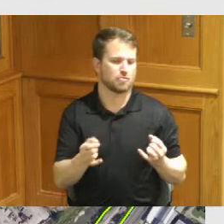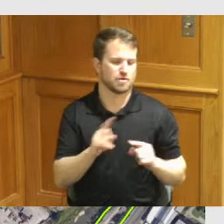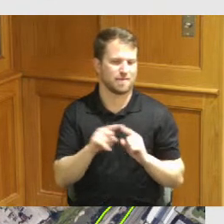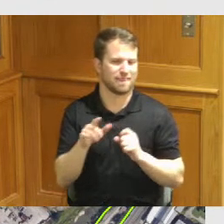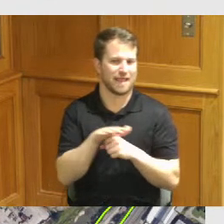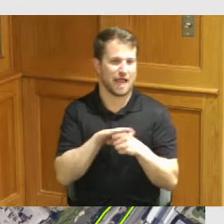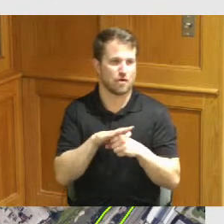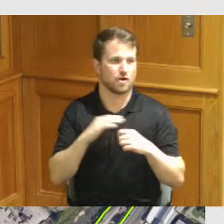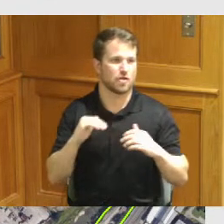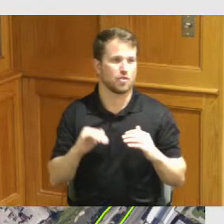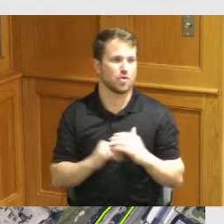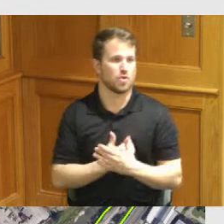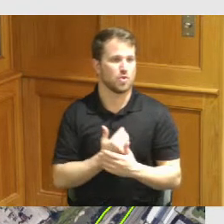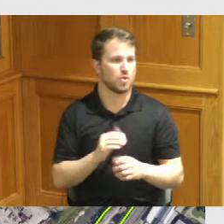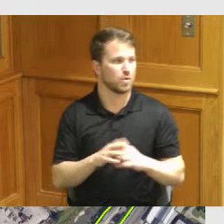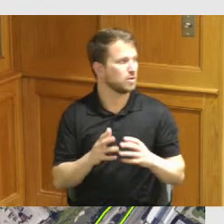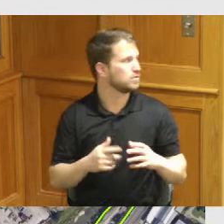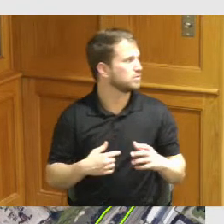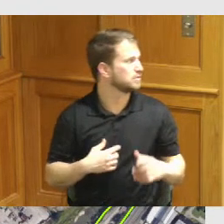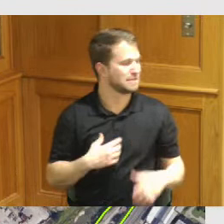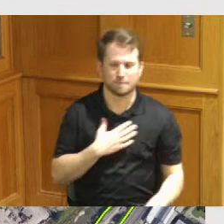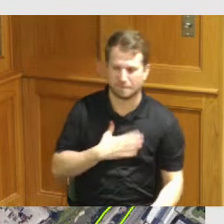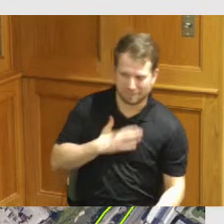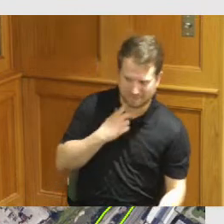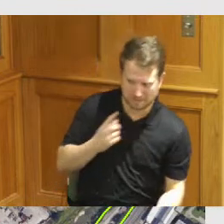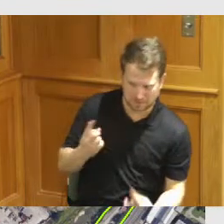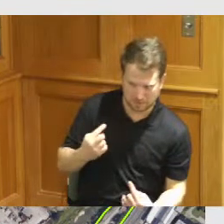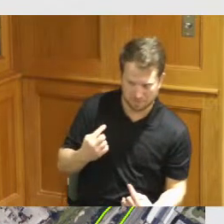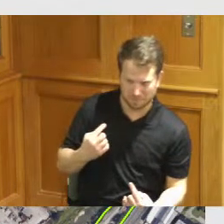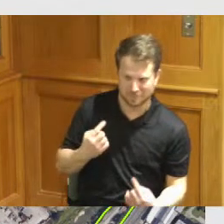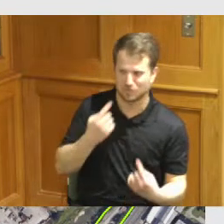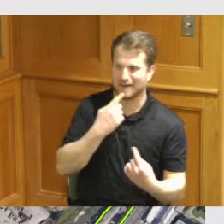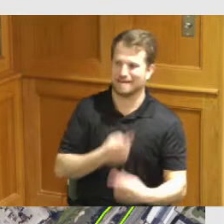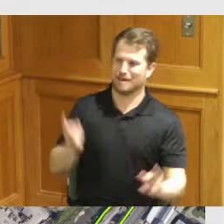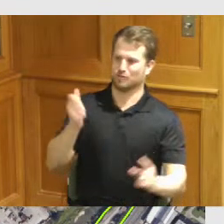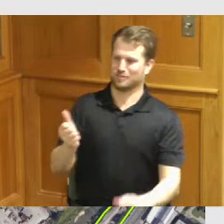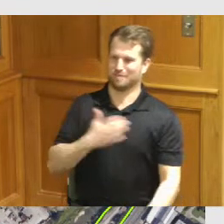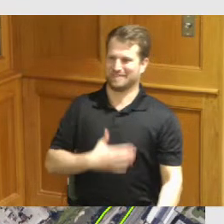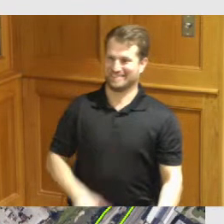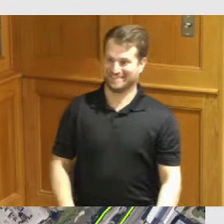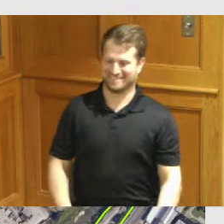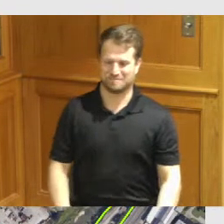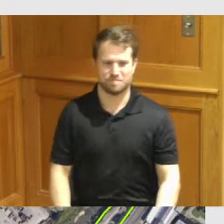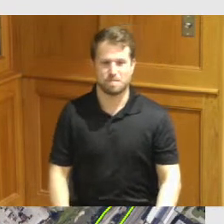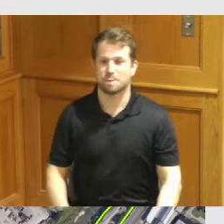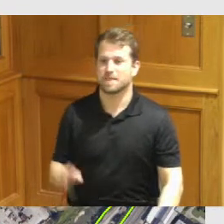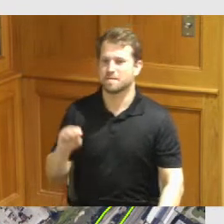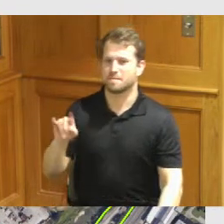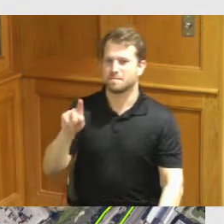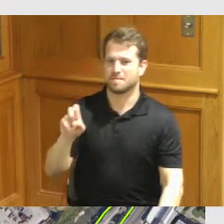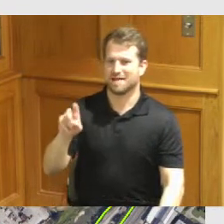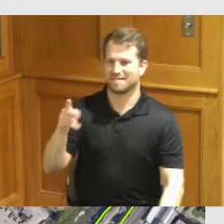here we go and announce yourself please thank you hI'm Mike Feldman I'm the Engineering manager for